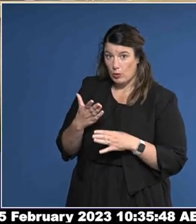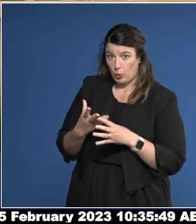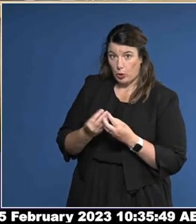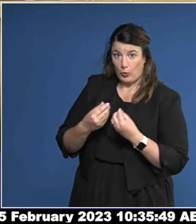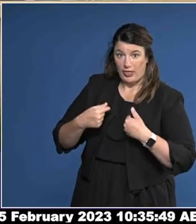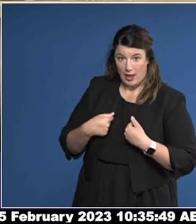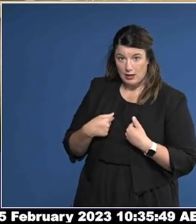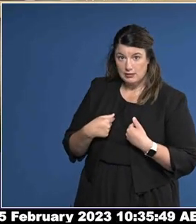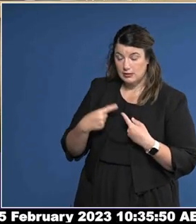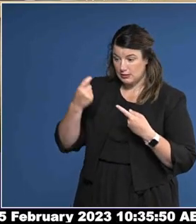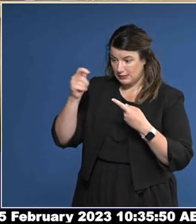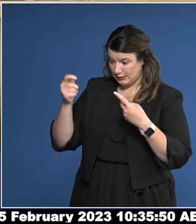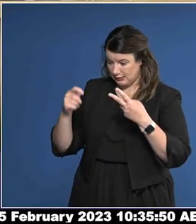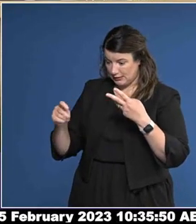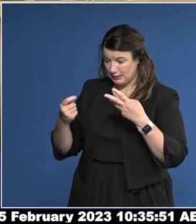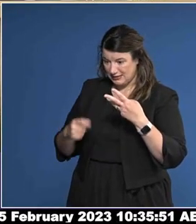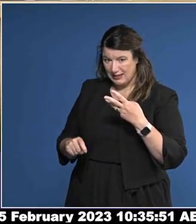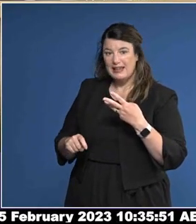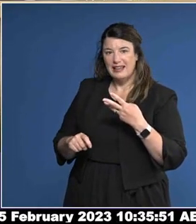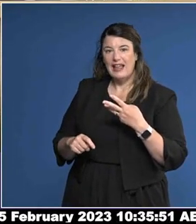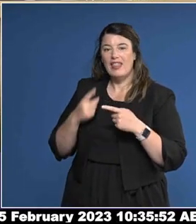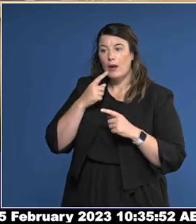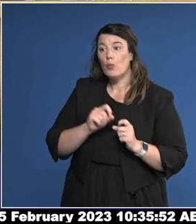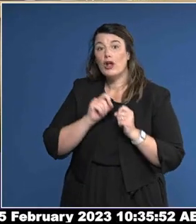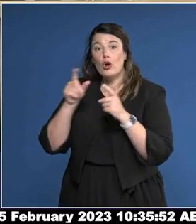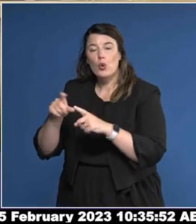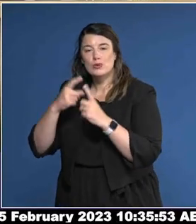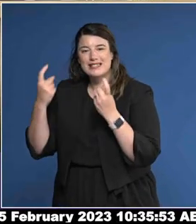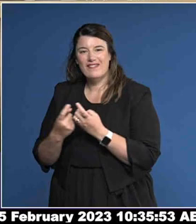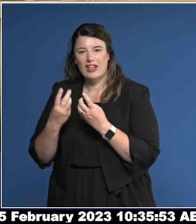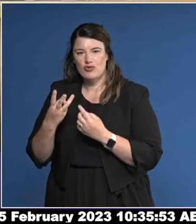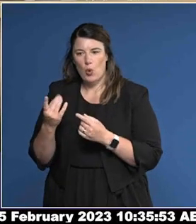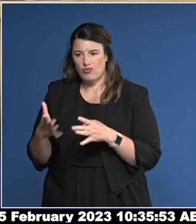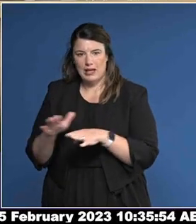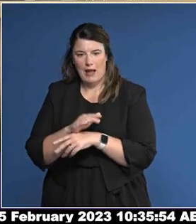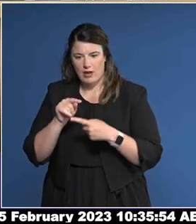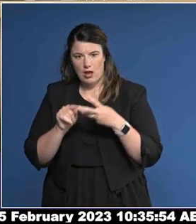modules can then get prior learning recognition, and that's one way of them being able to attain the Cert III that we now require.